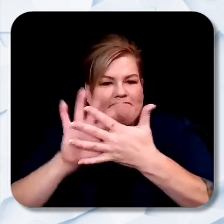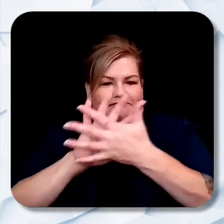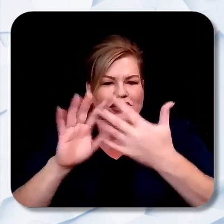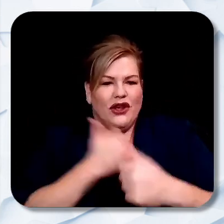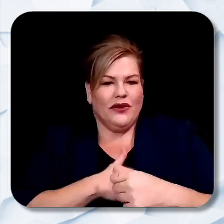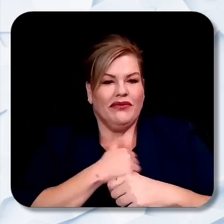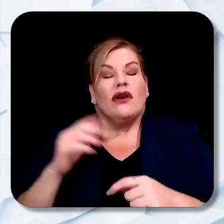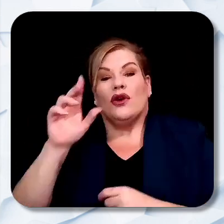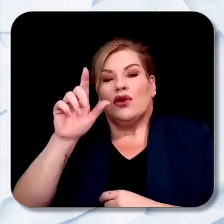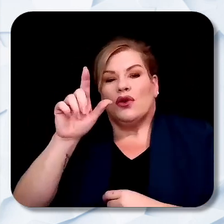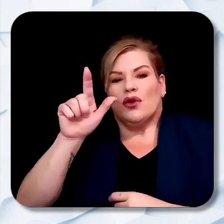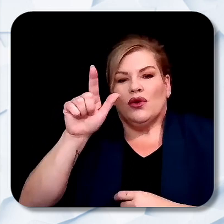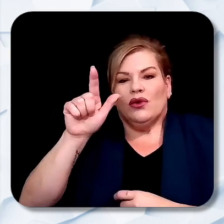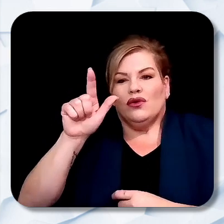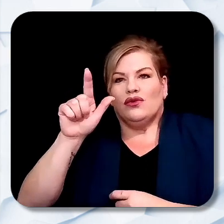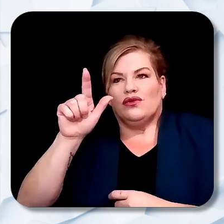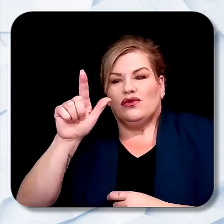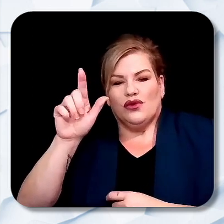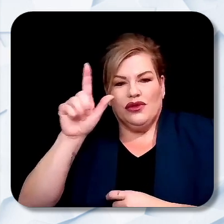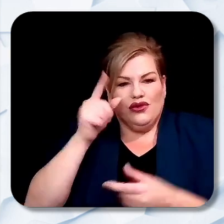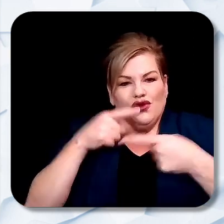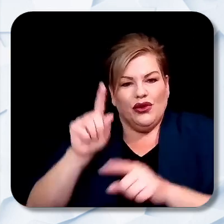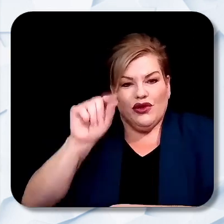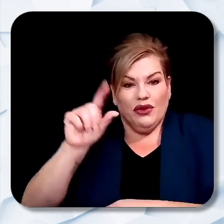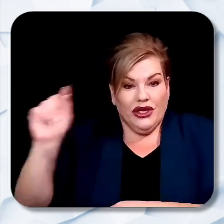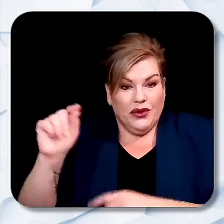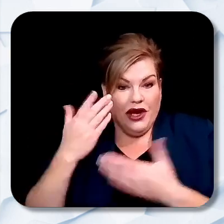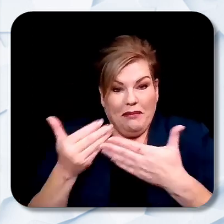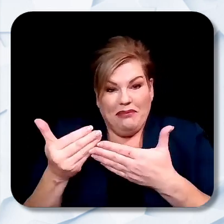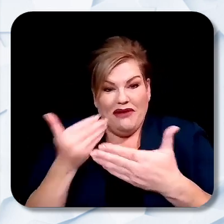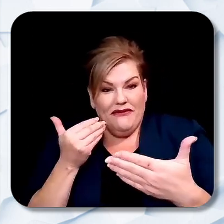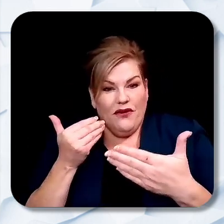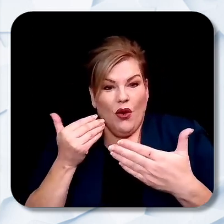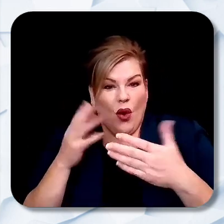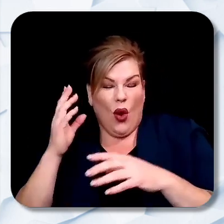uh twenty twenty was really prior to this rising awareness that we've seen over the last